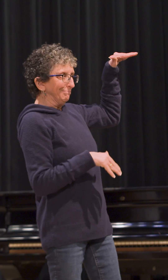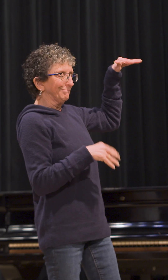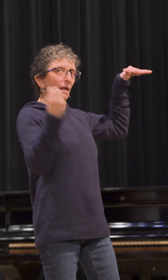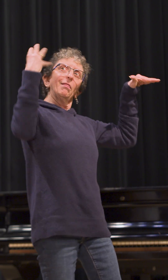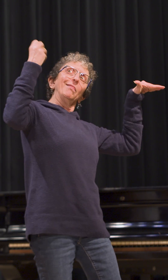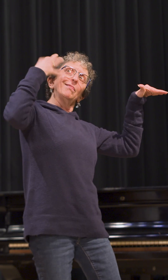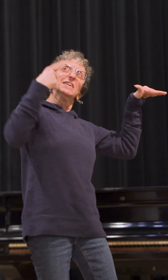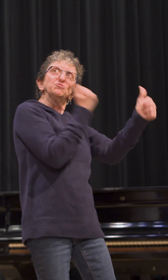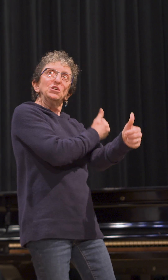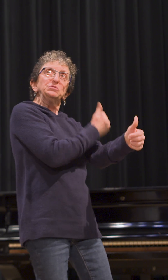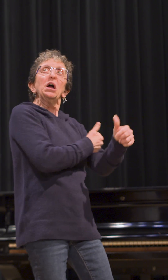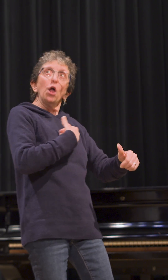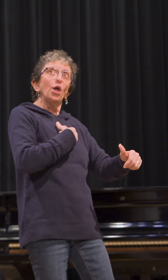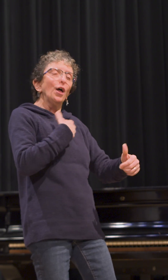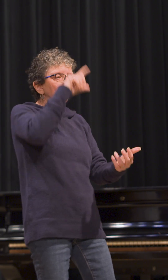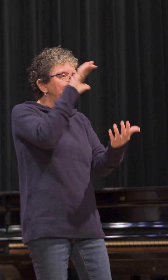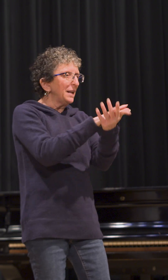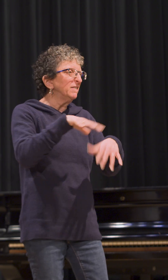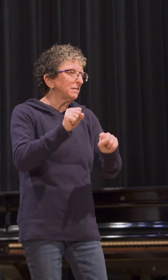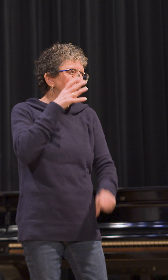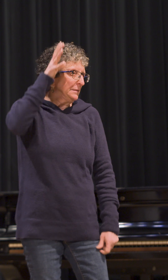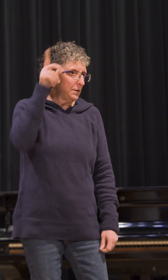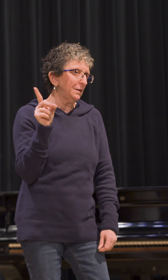it could be from the drugs." And the reason I said that because that's what